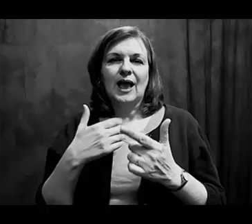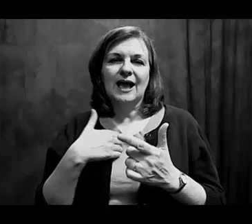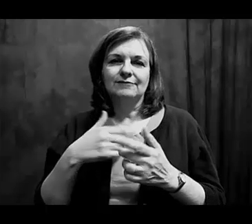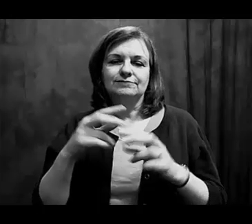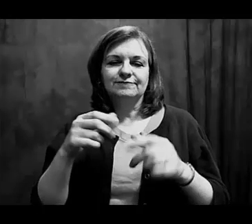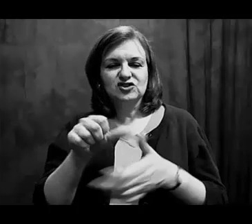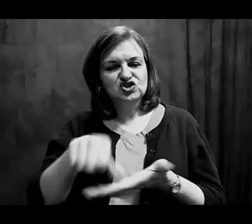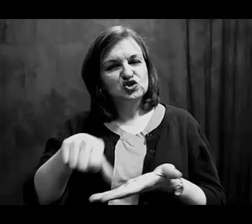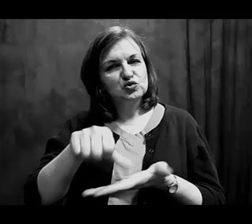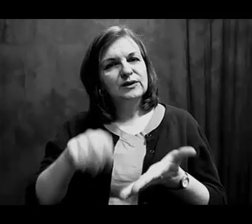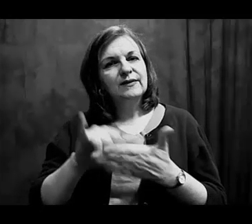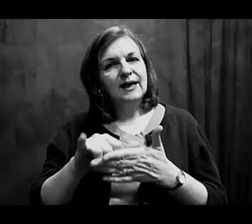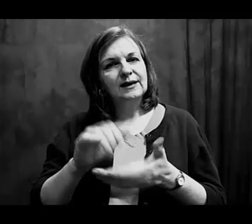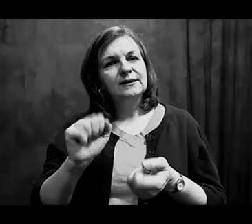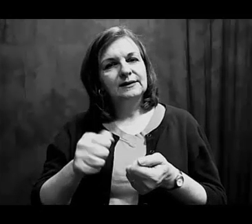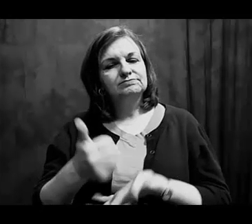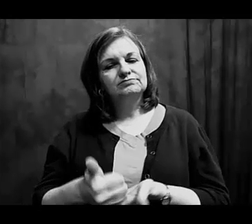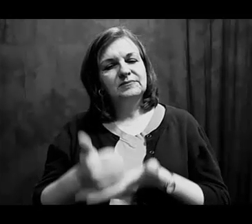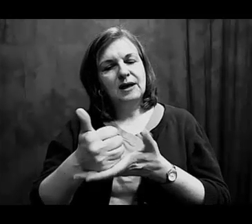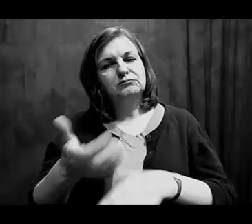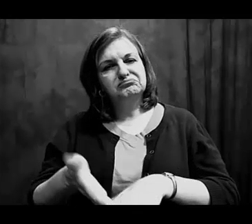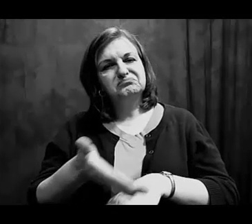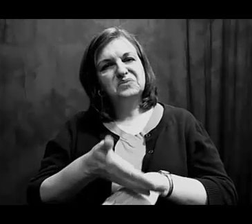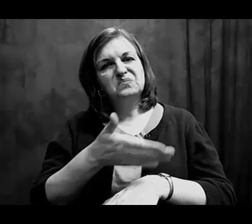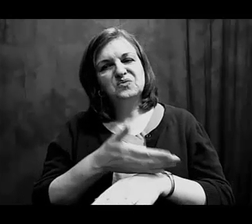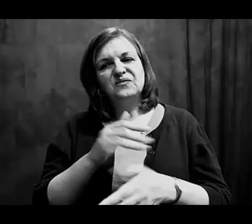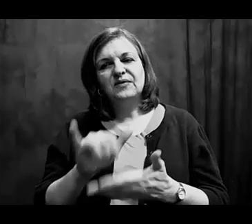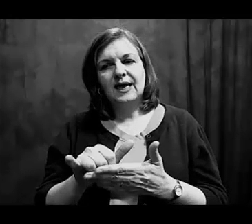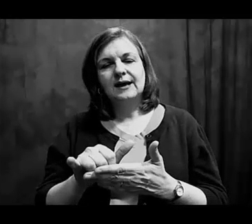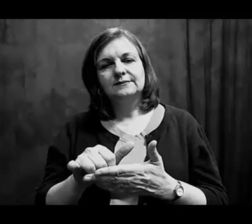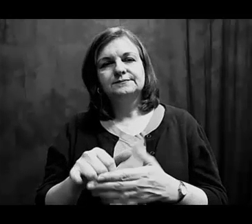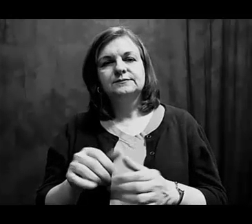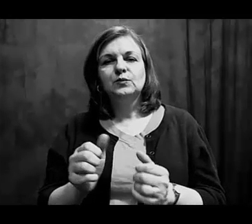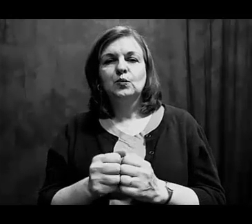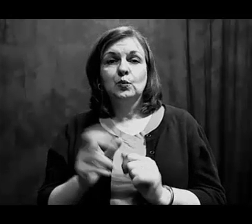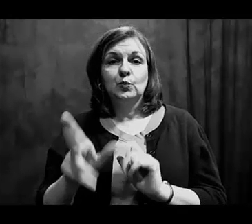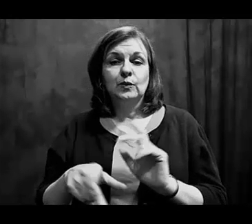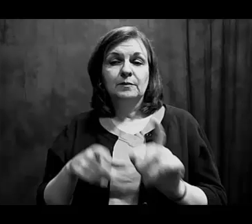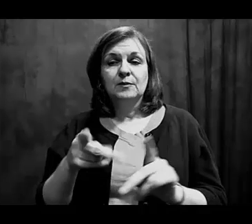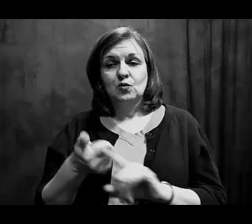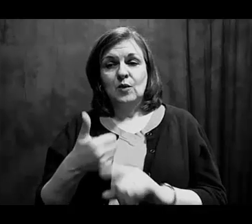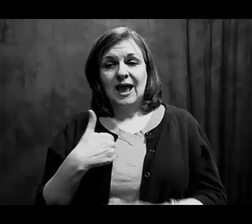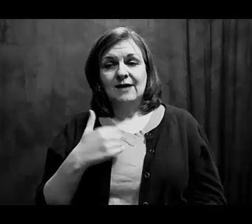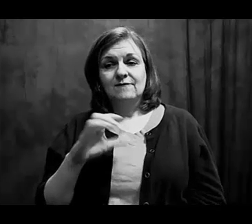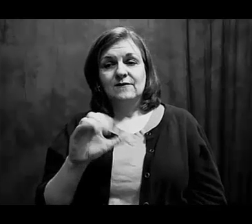surgeries now that help adjust and deal with cataracts in individuals but it deals with